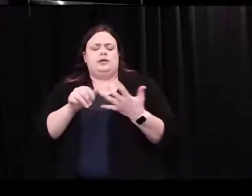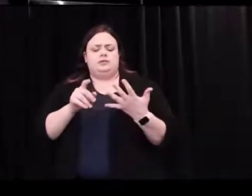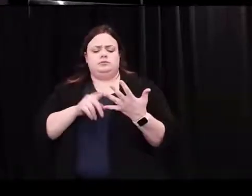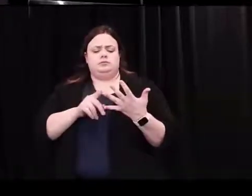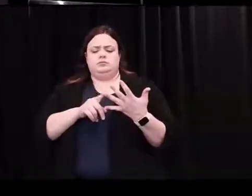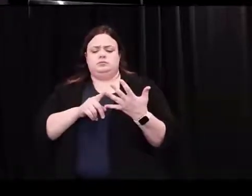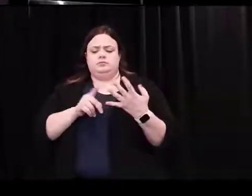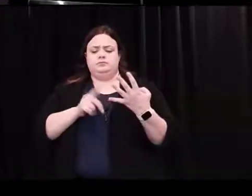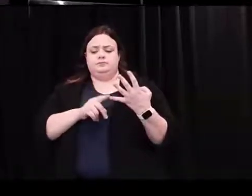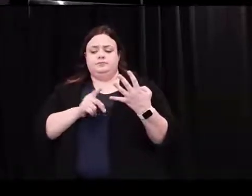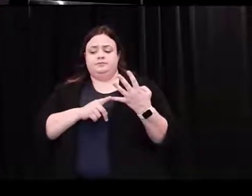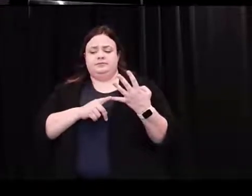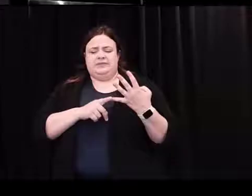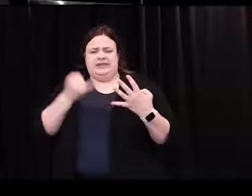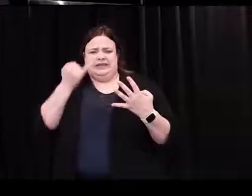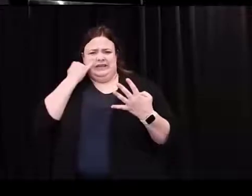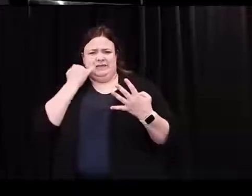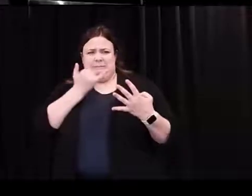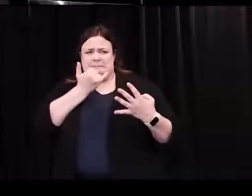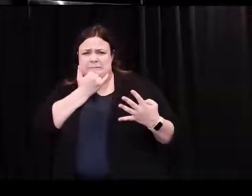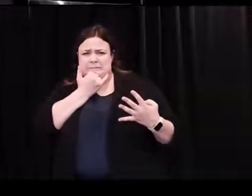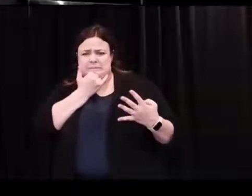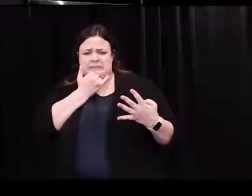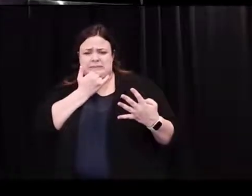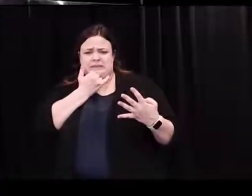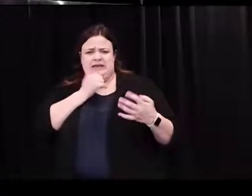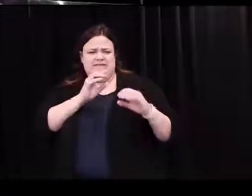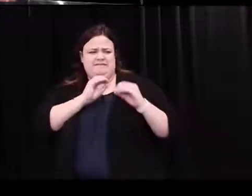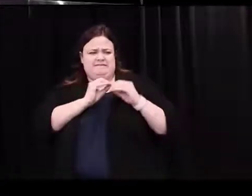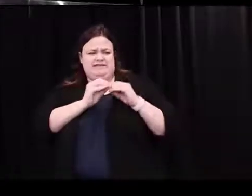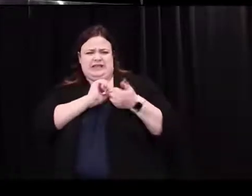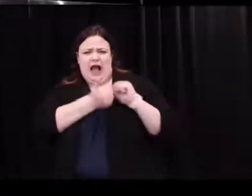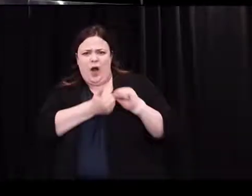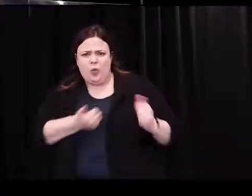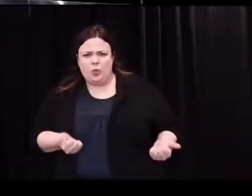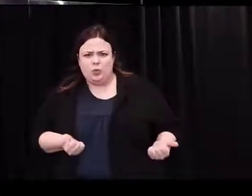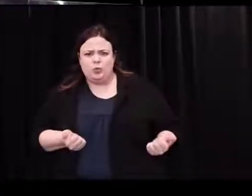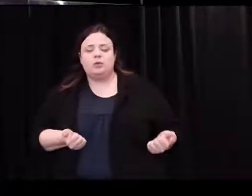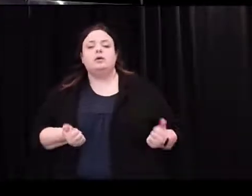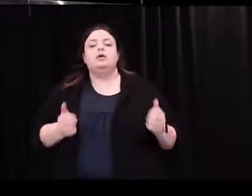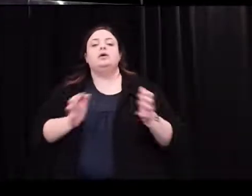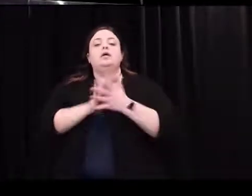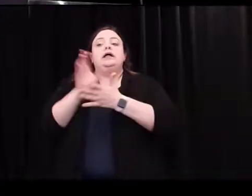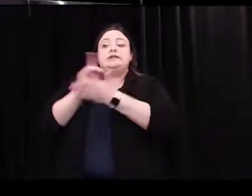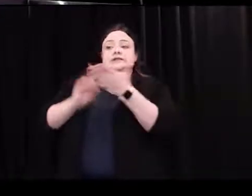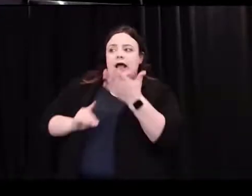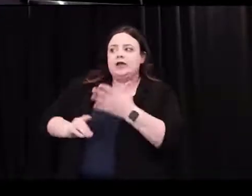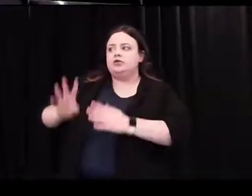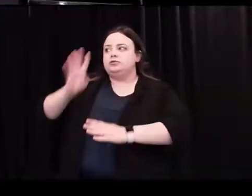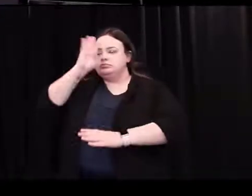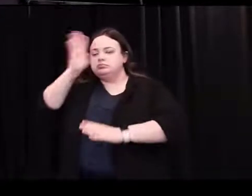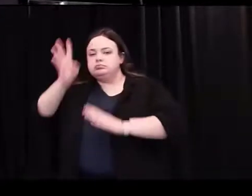And if I've made a mistake, how do I fix it? So a lot of designers and developers will meet